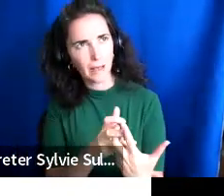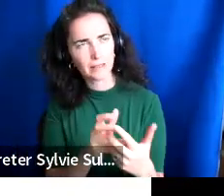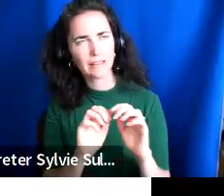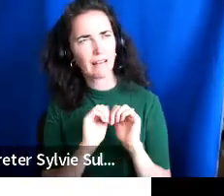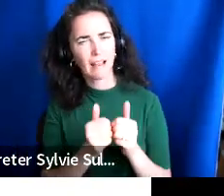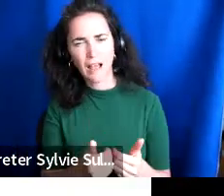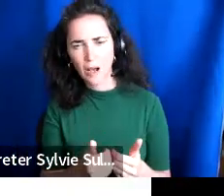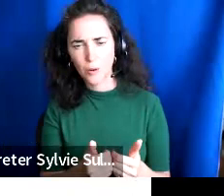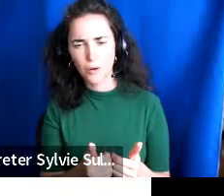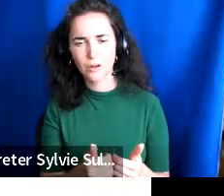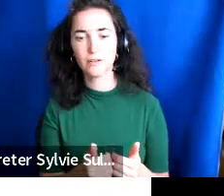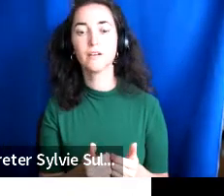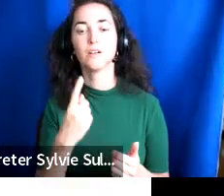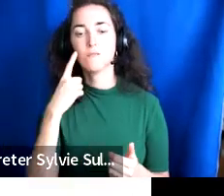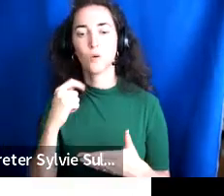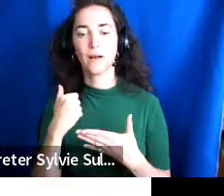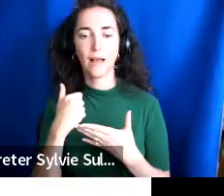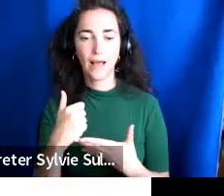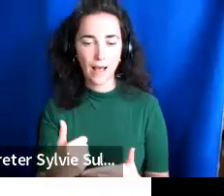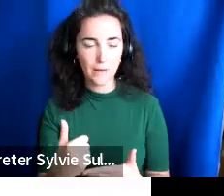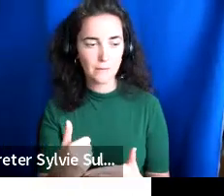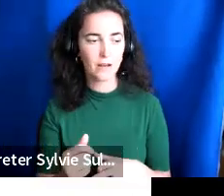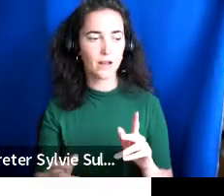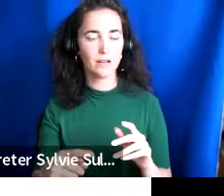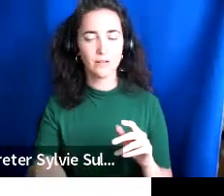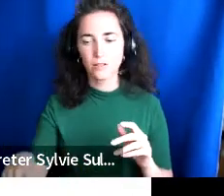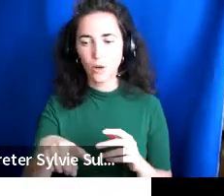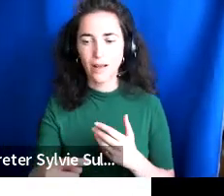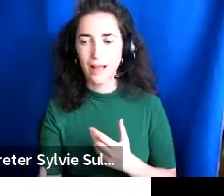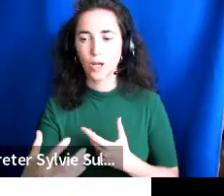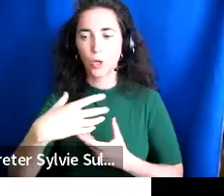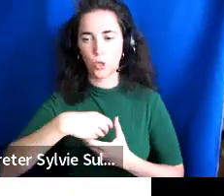Do hence inclusive master in his and in a table environment.